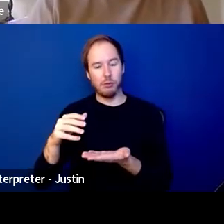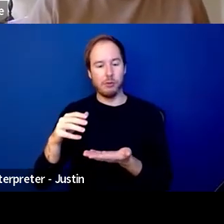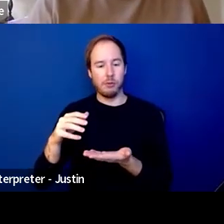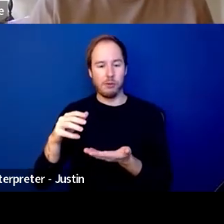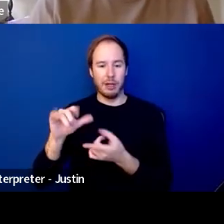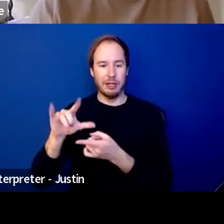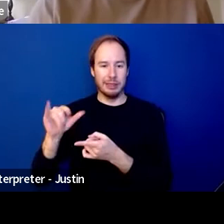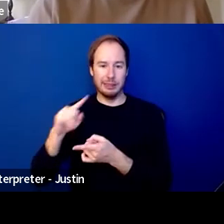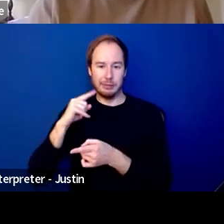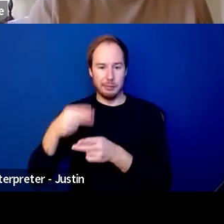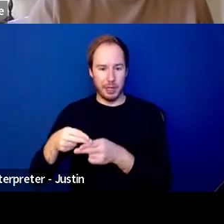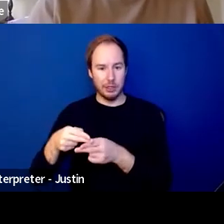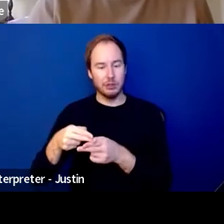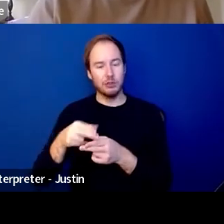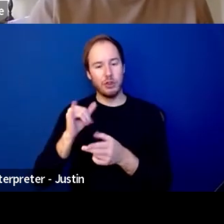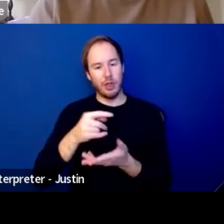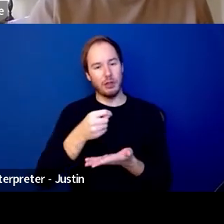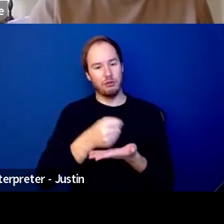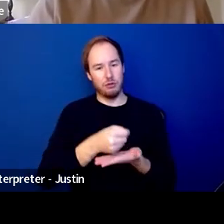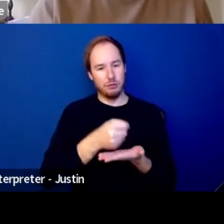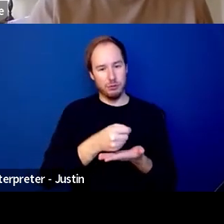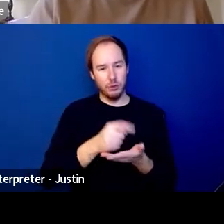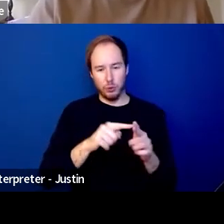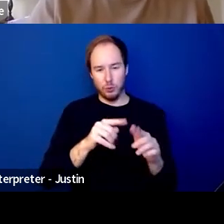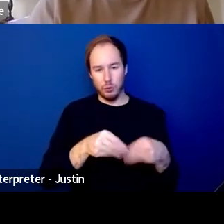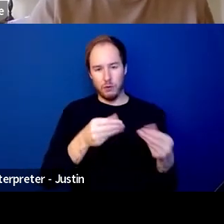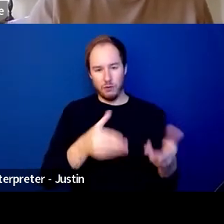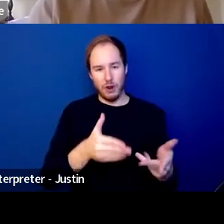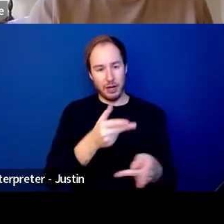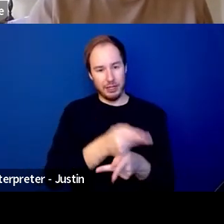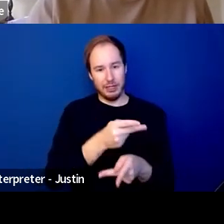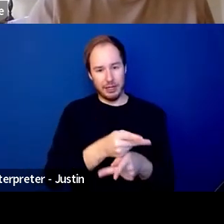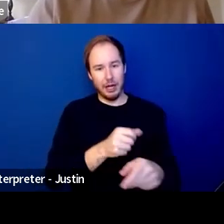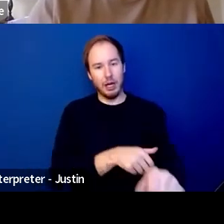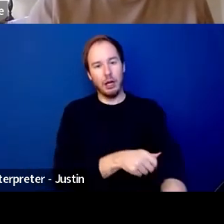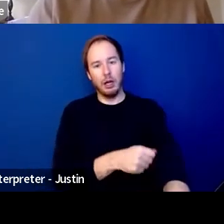is street medicine being providing care the best way possible,